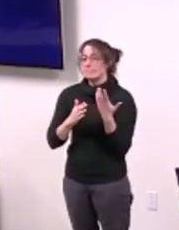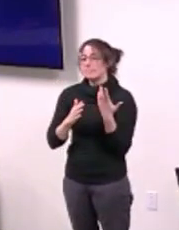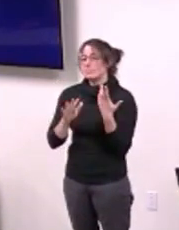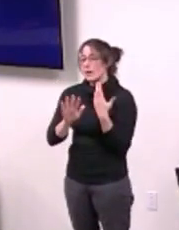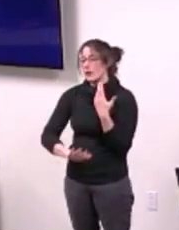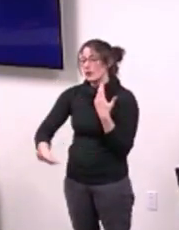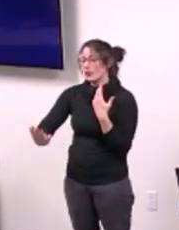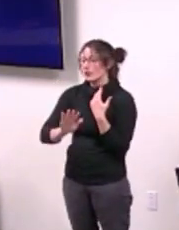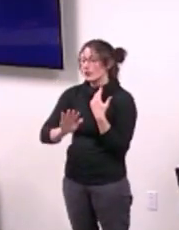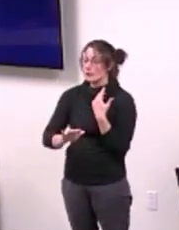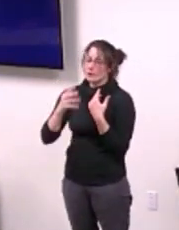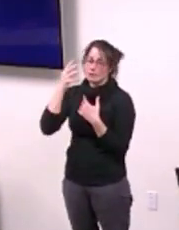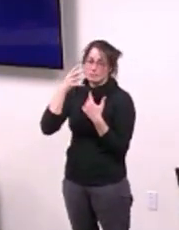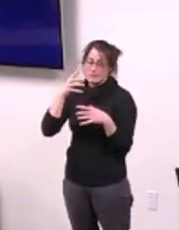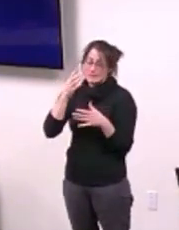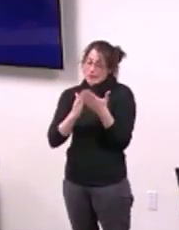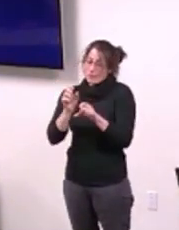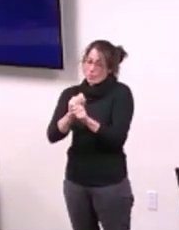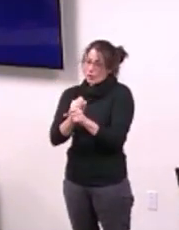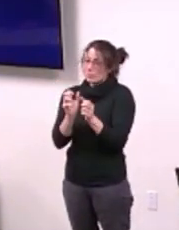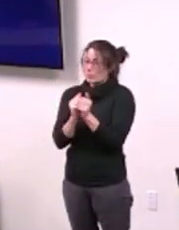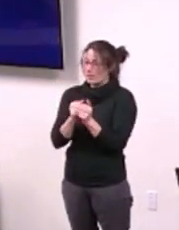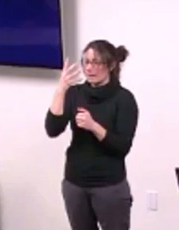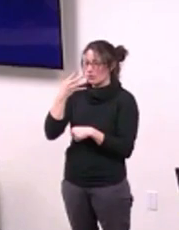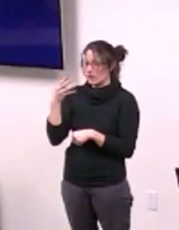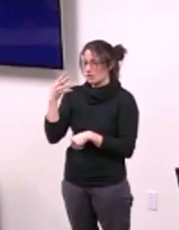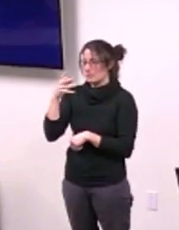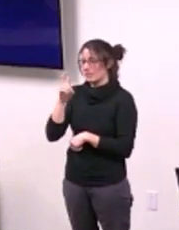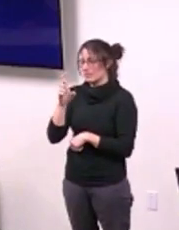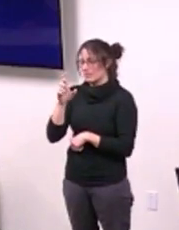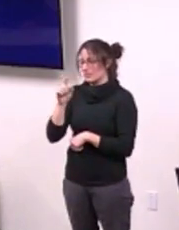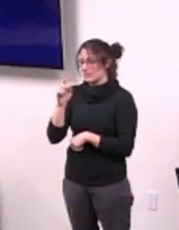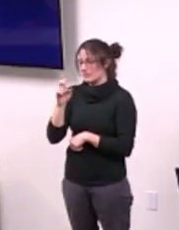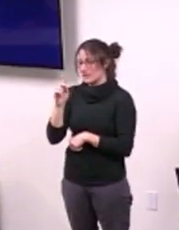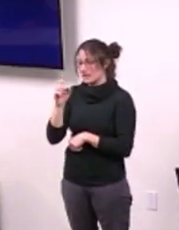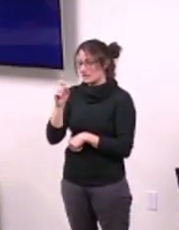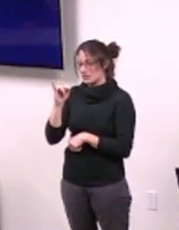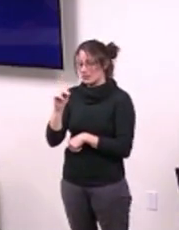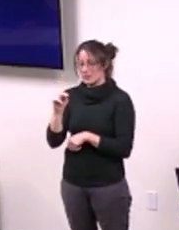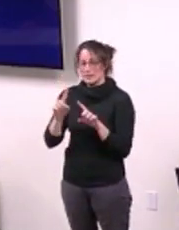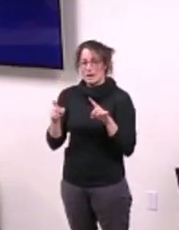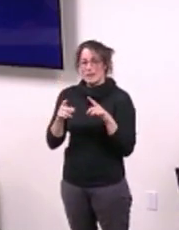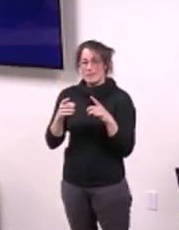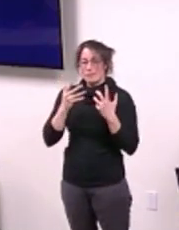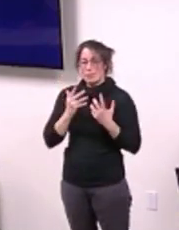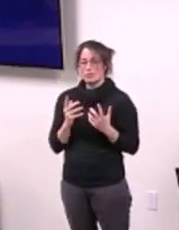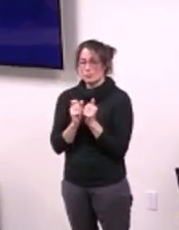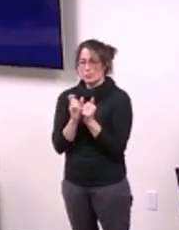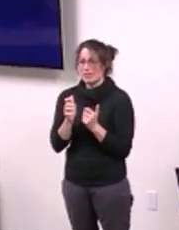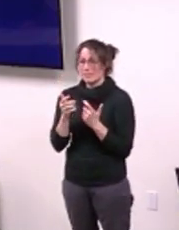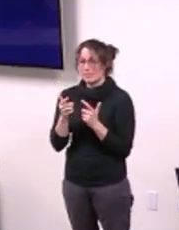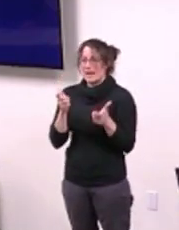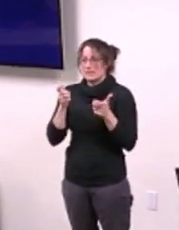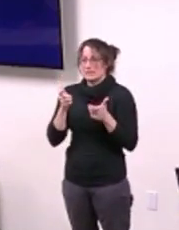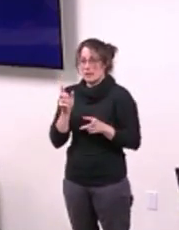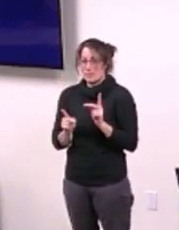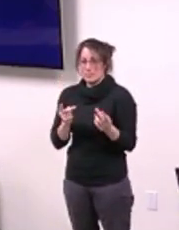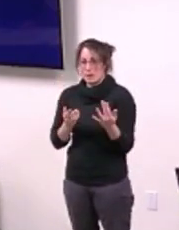and disabled and deaf folks. Unfortunately, again with the pace of folks coming through the system.